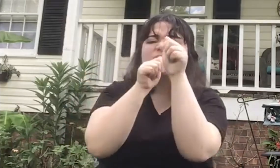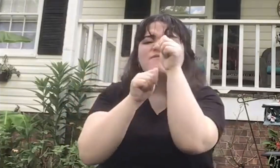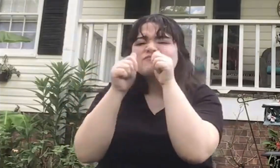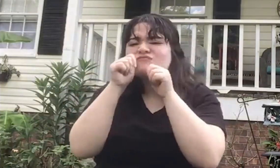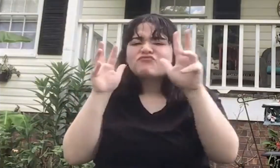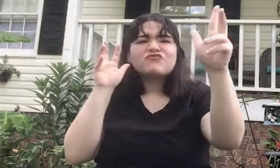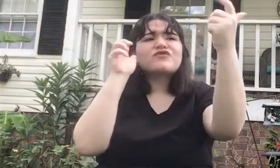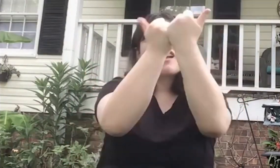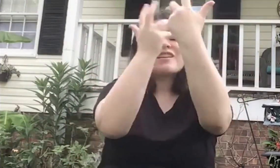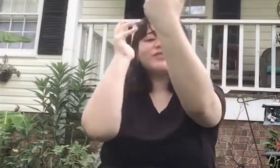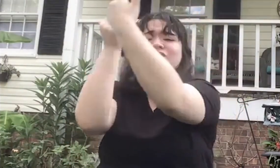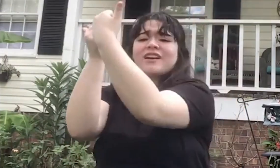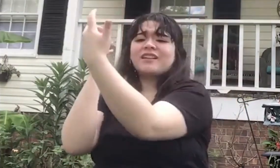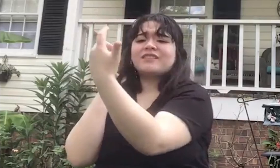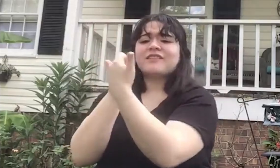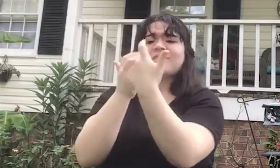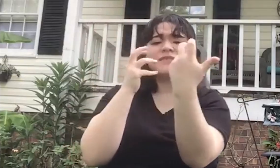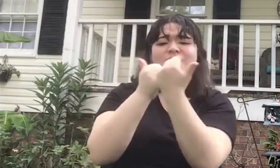the heartache you've been through.